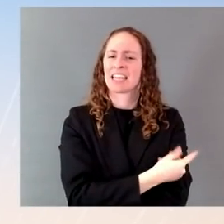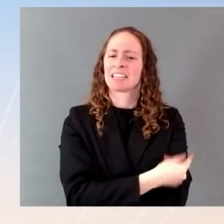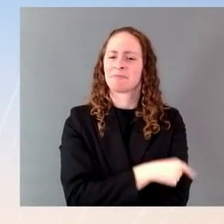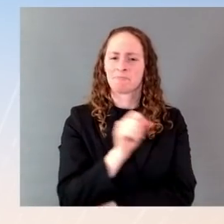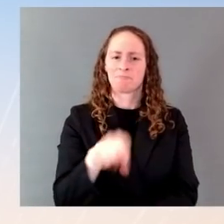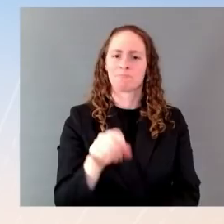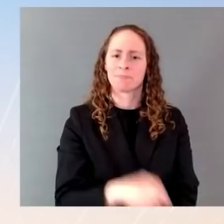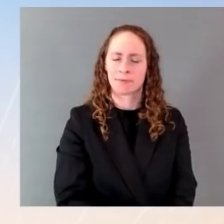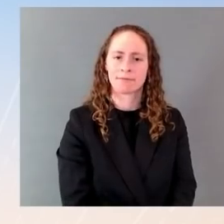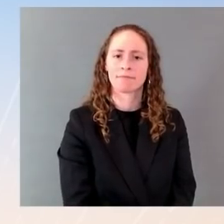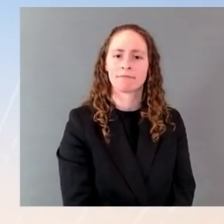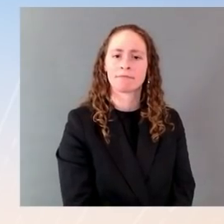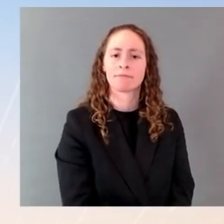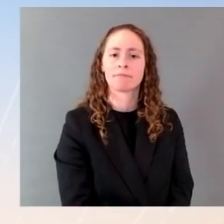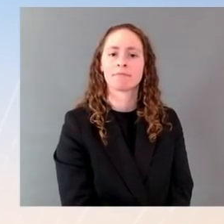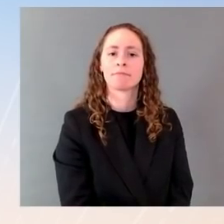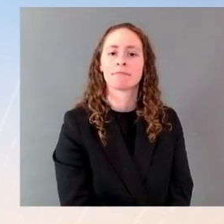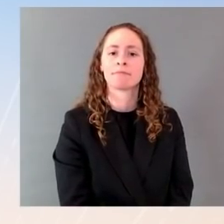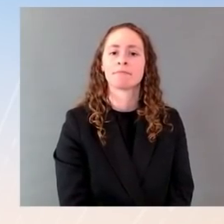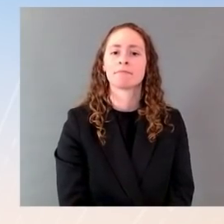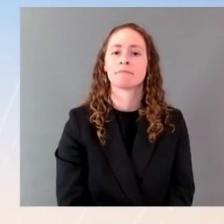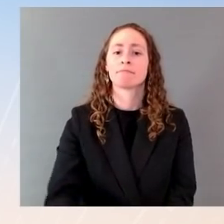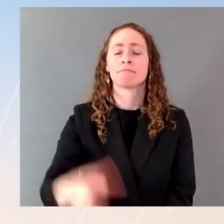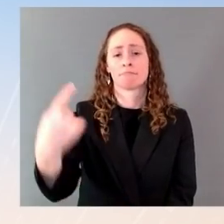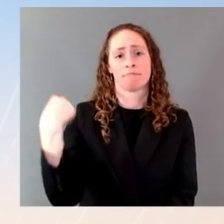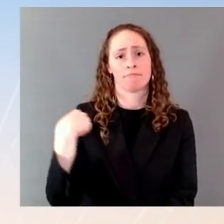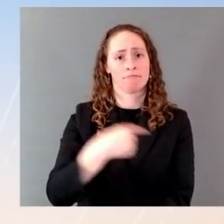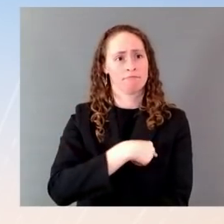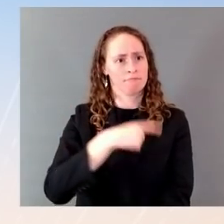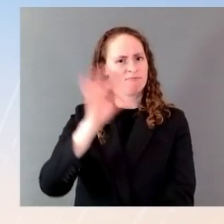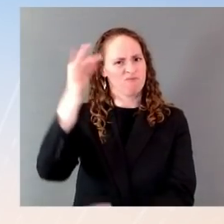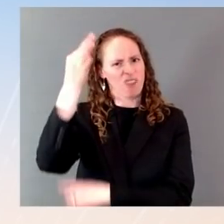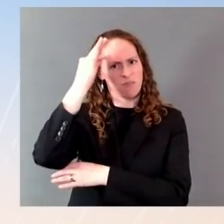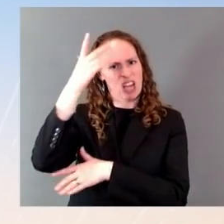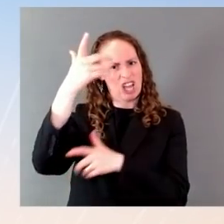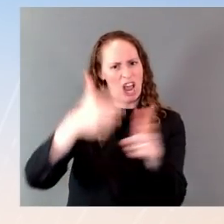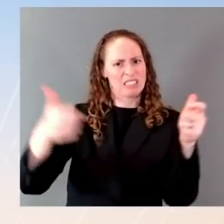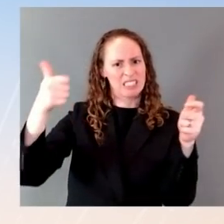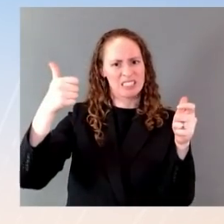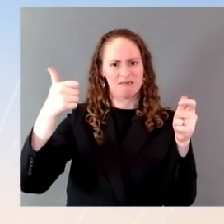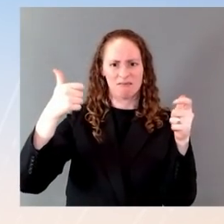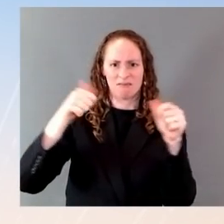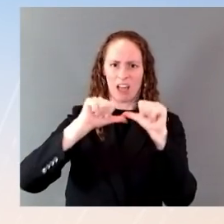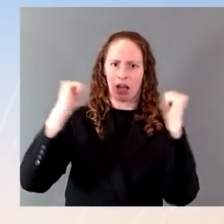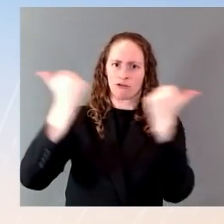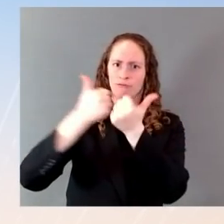in a way that has not only boosted vaccinations in the federal government with more than 92 percent of people vaccinated